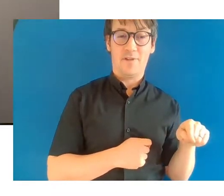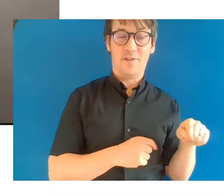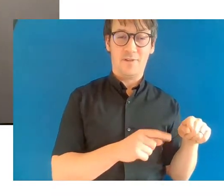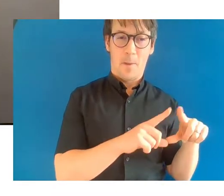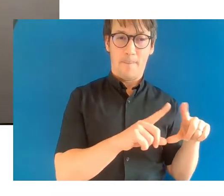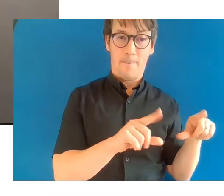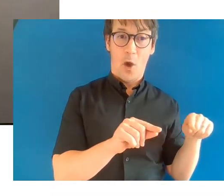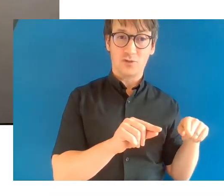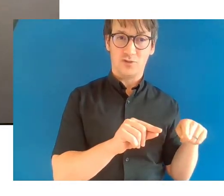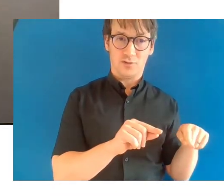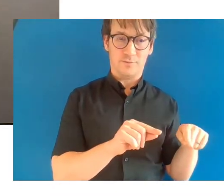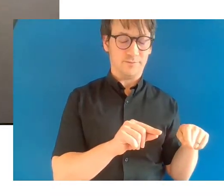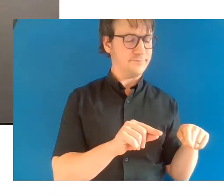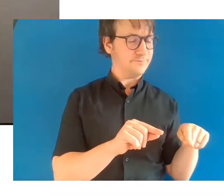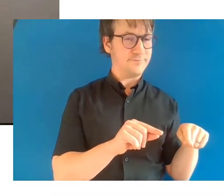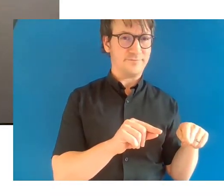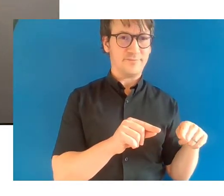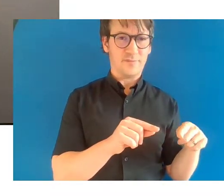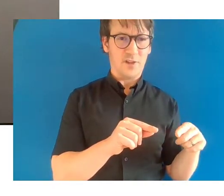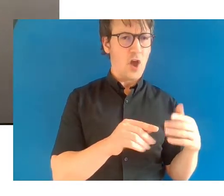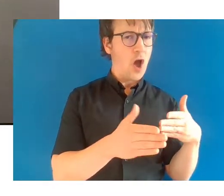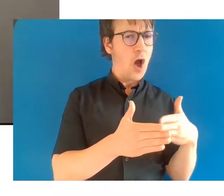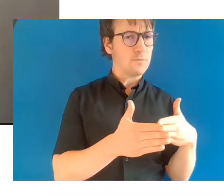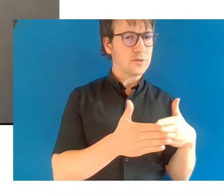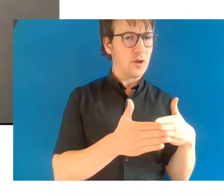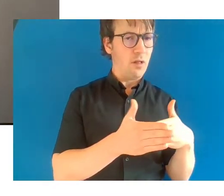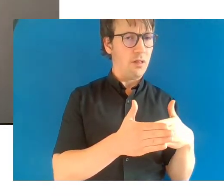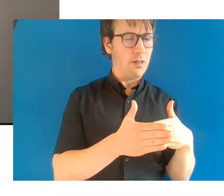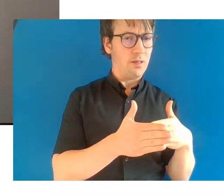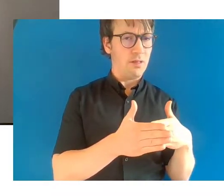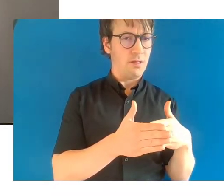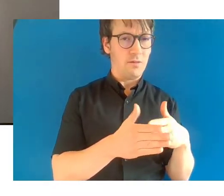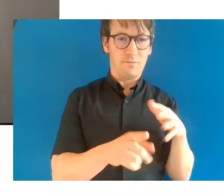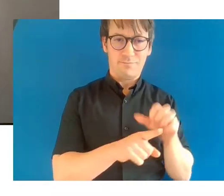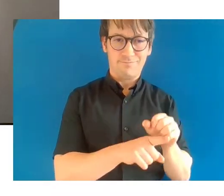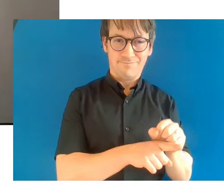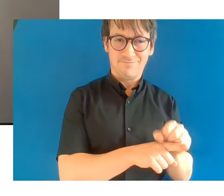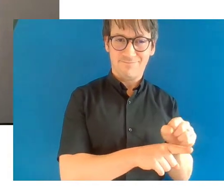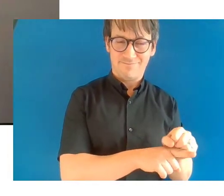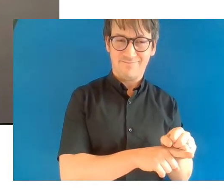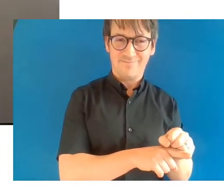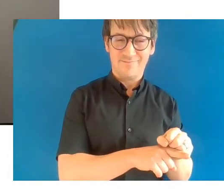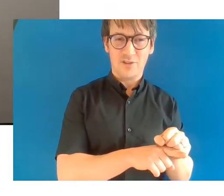on the bottom left hand side of the screen things are showing up as obstacles.